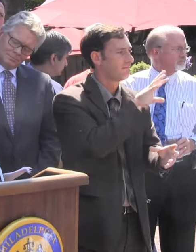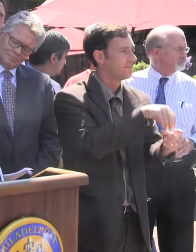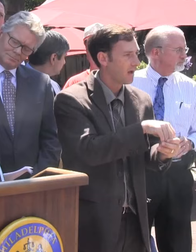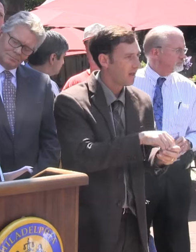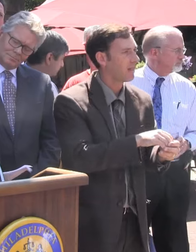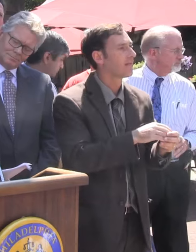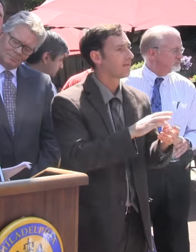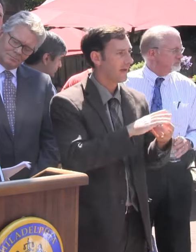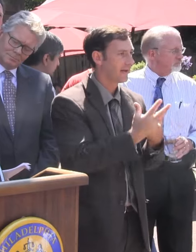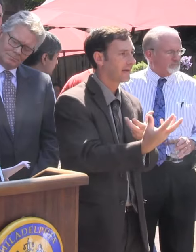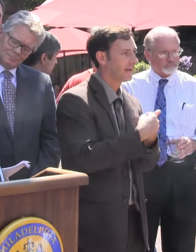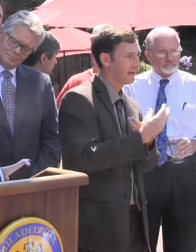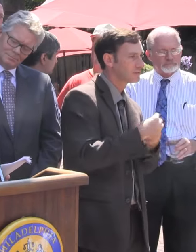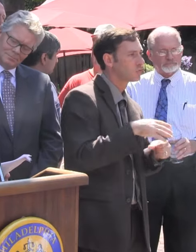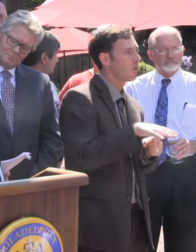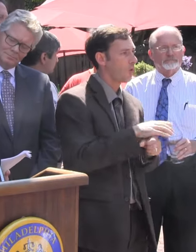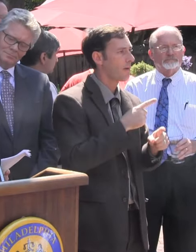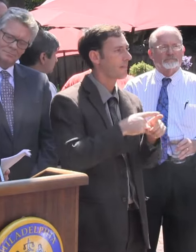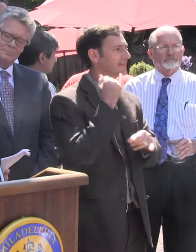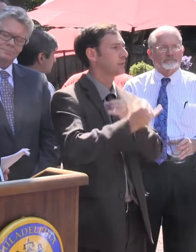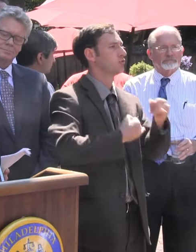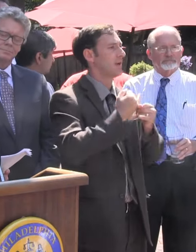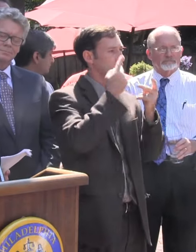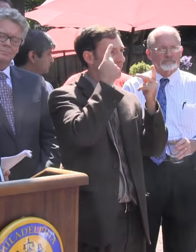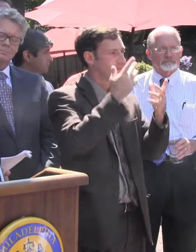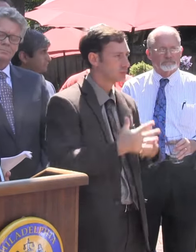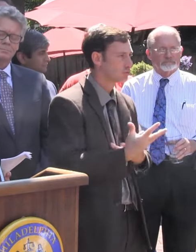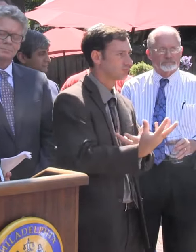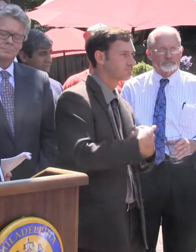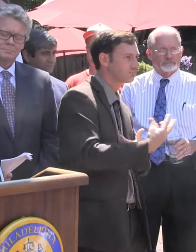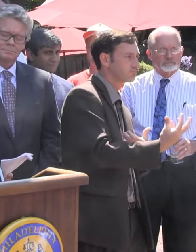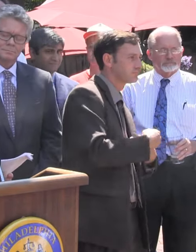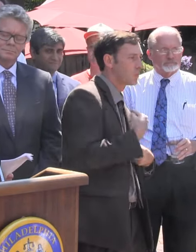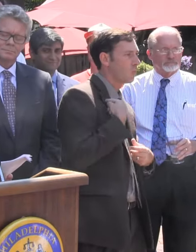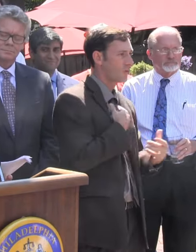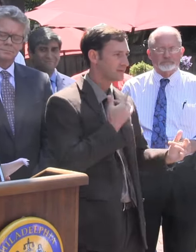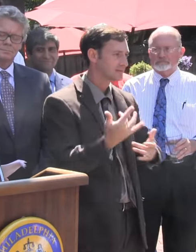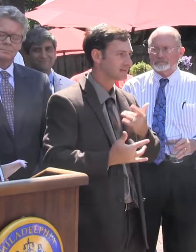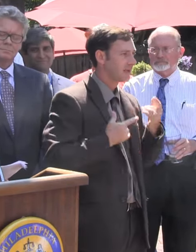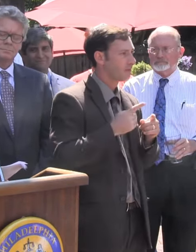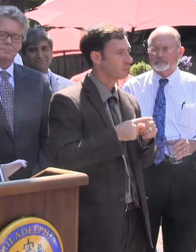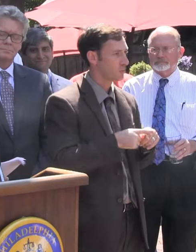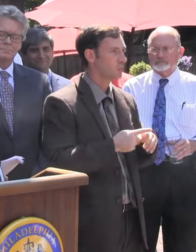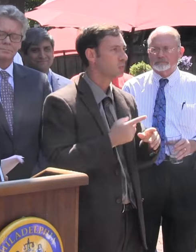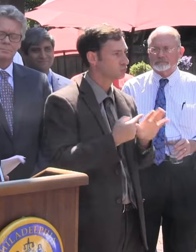engage local and international visitors. And we are excited to preview some of that creative